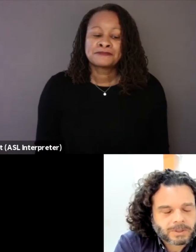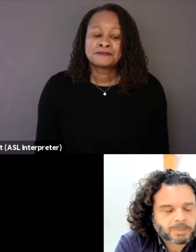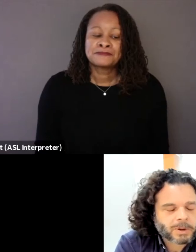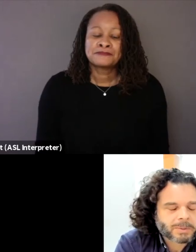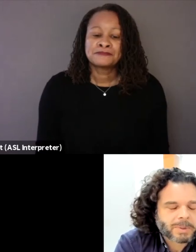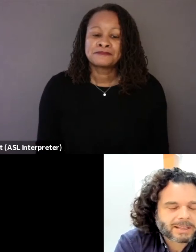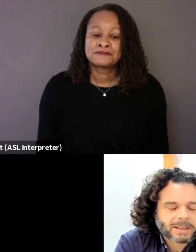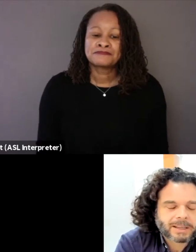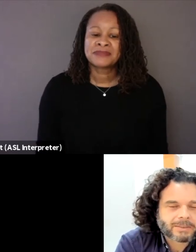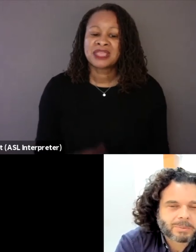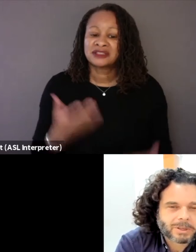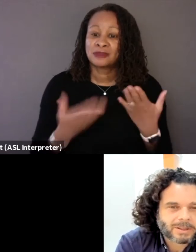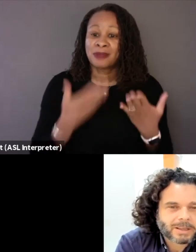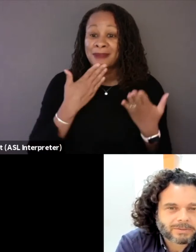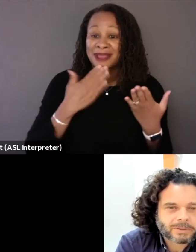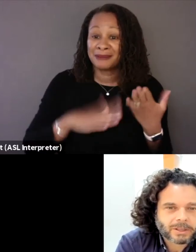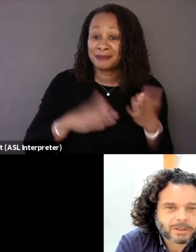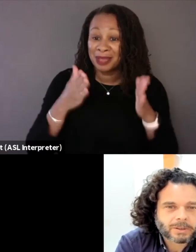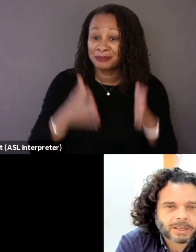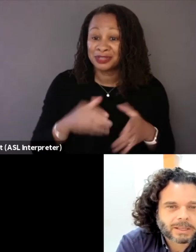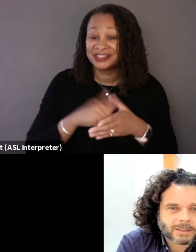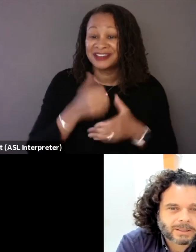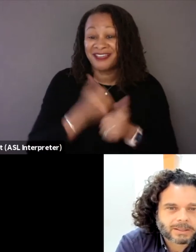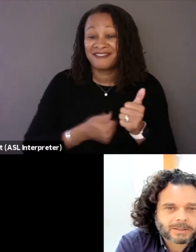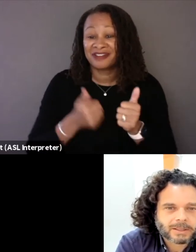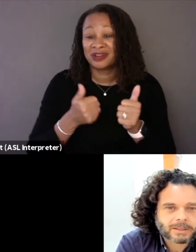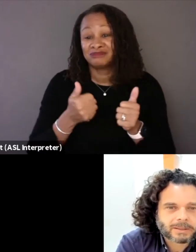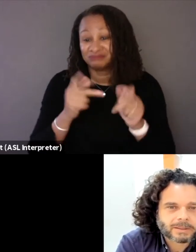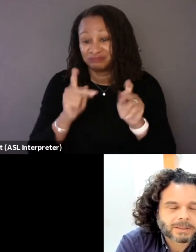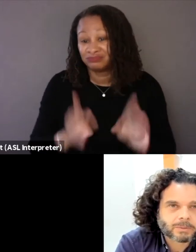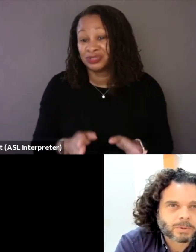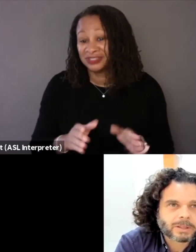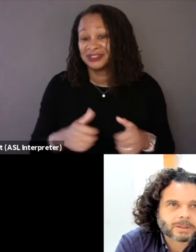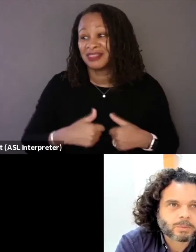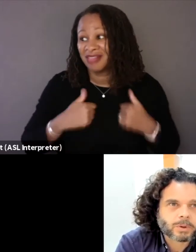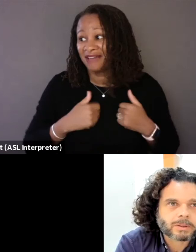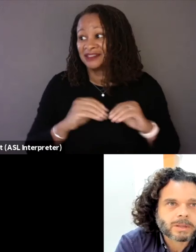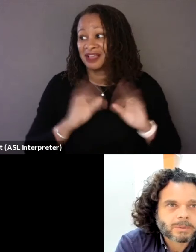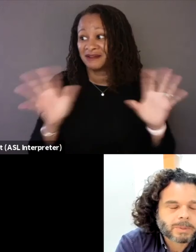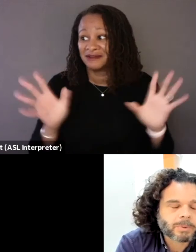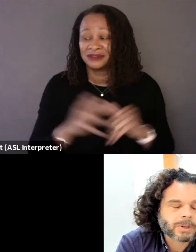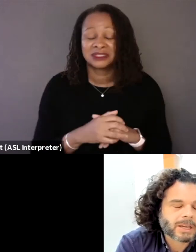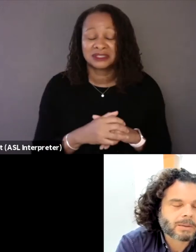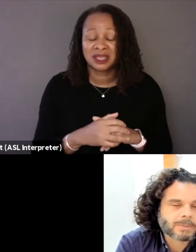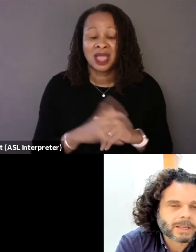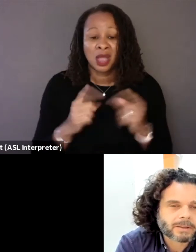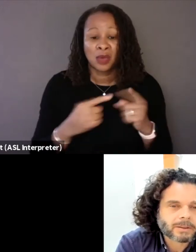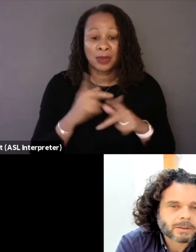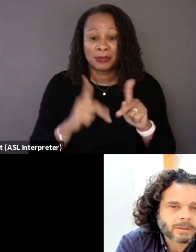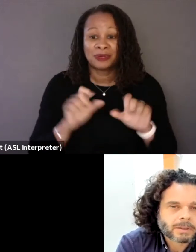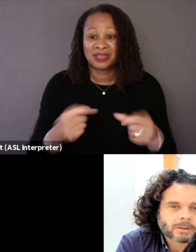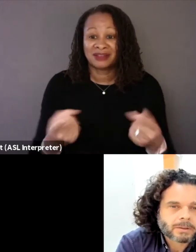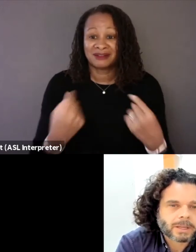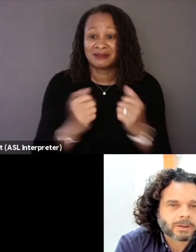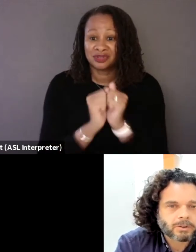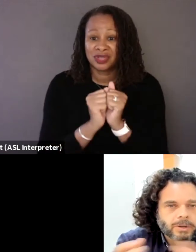there's probably a bad guy in everybody's life, you know? And I think that it's like when, when people can come together and agree,